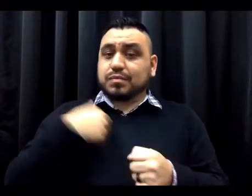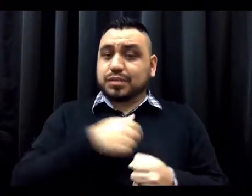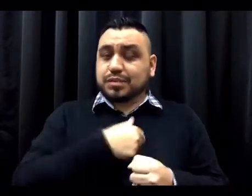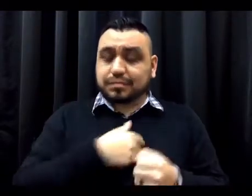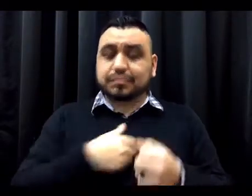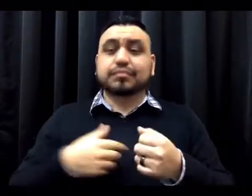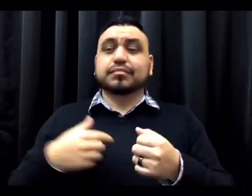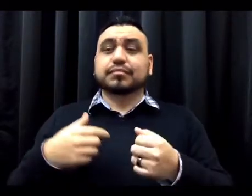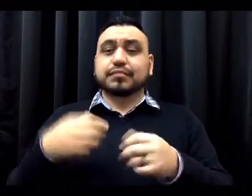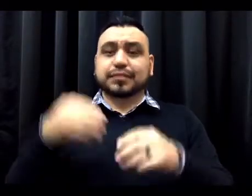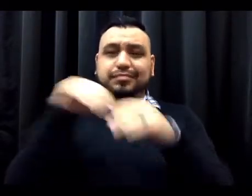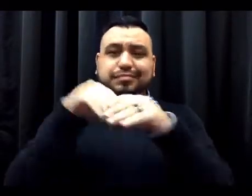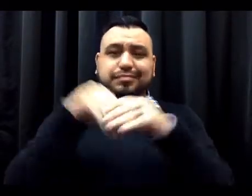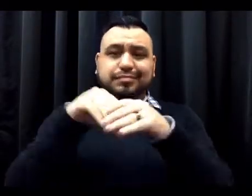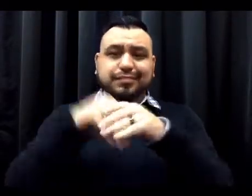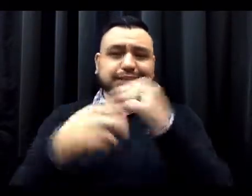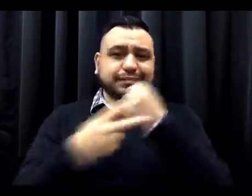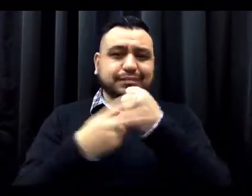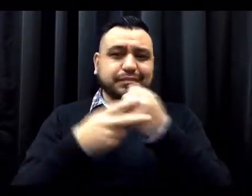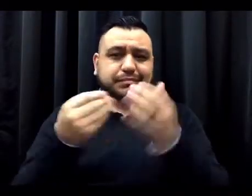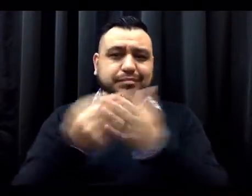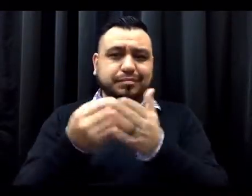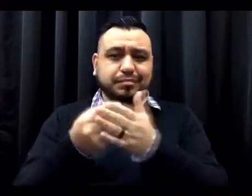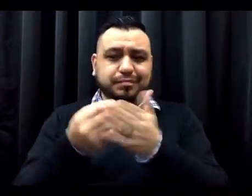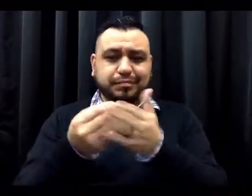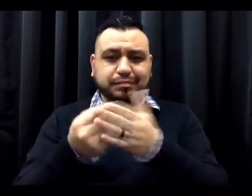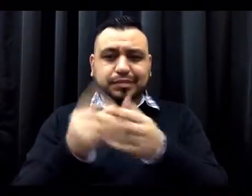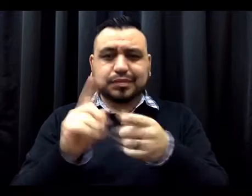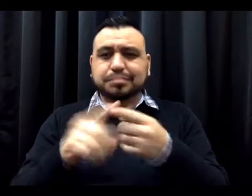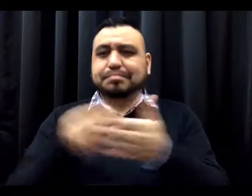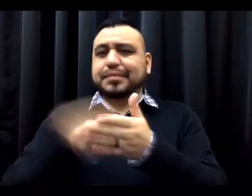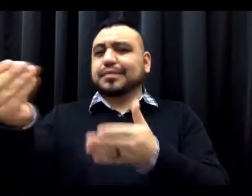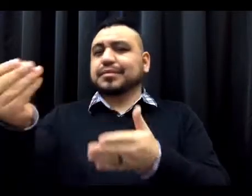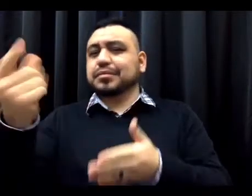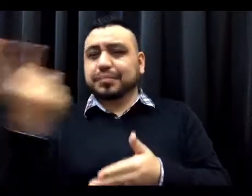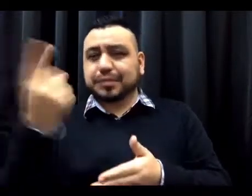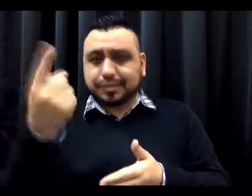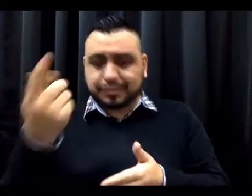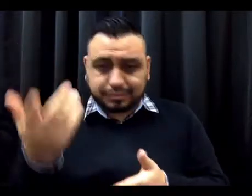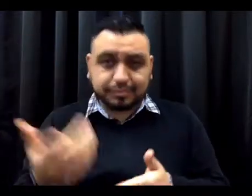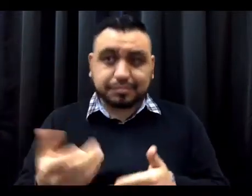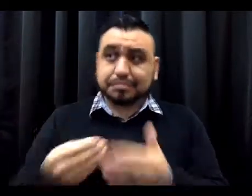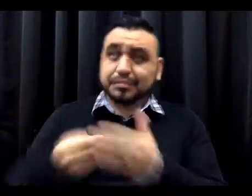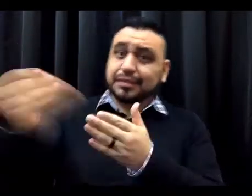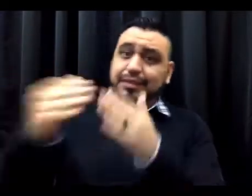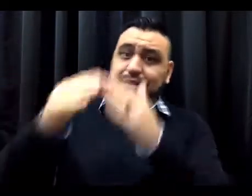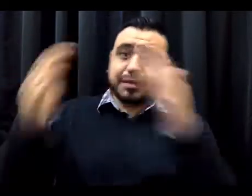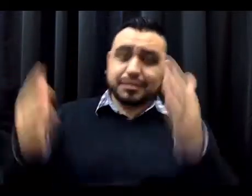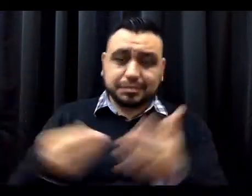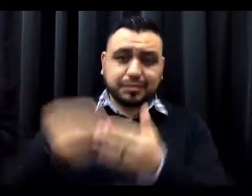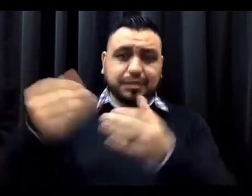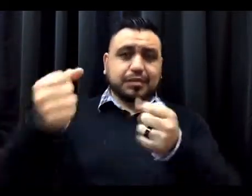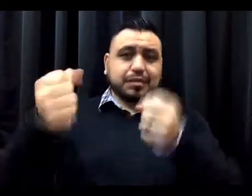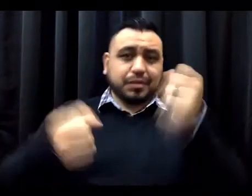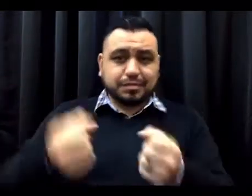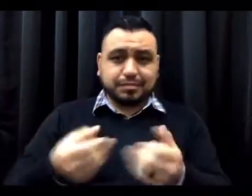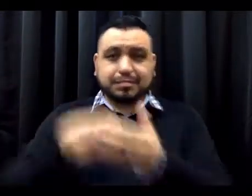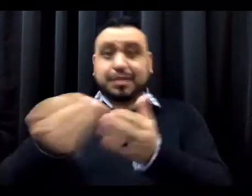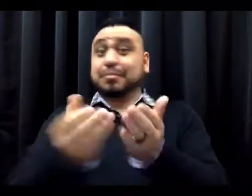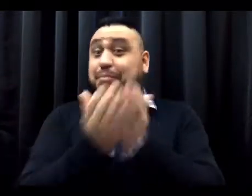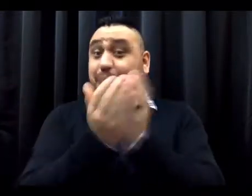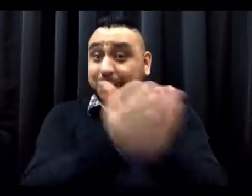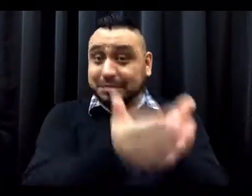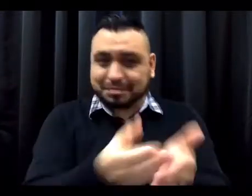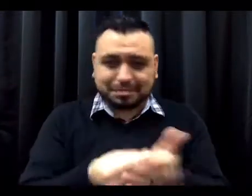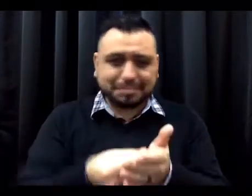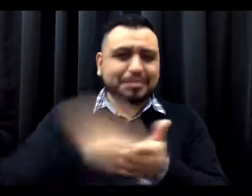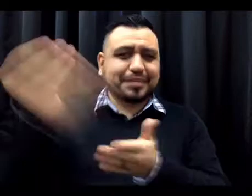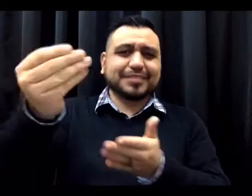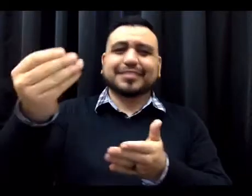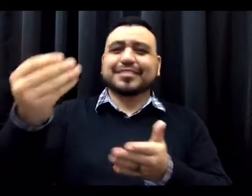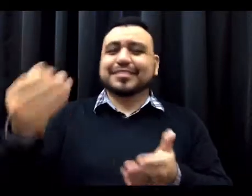Also, how one can properly save money to buy something like... a house or a car.. maybe even a boat..